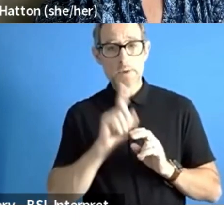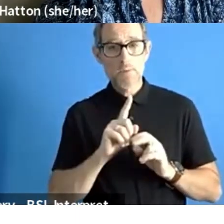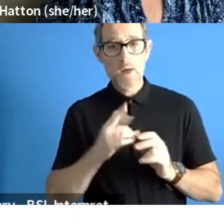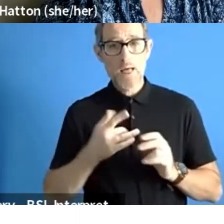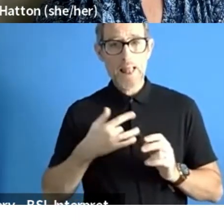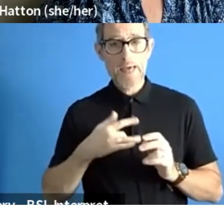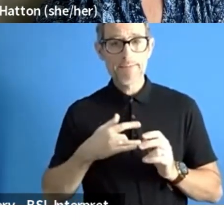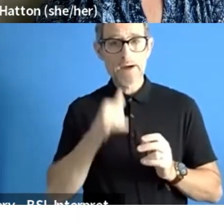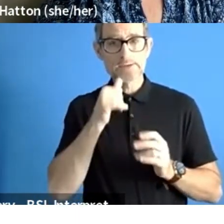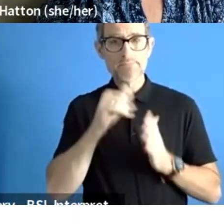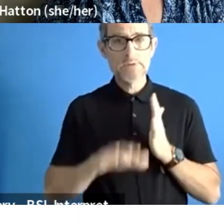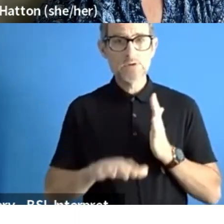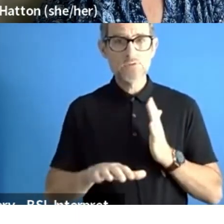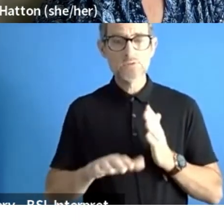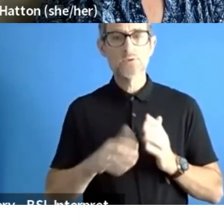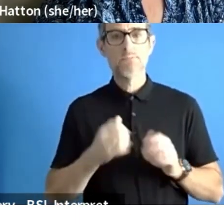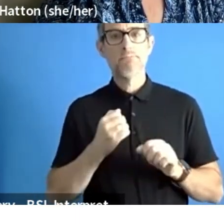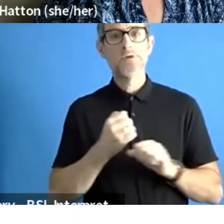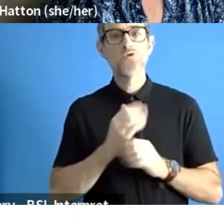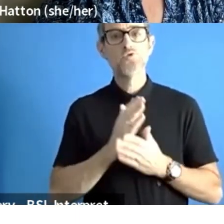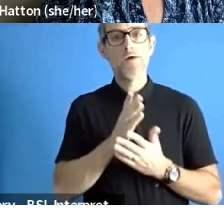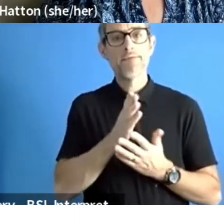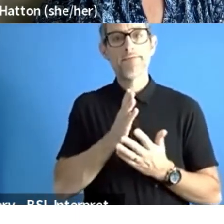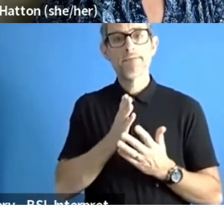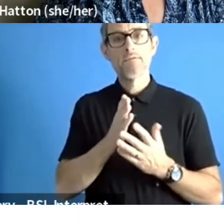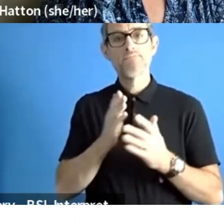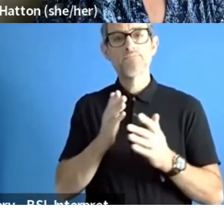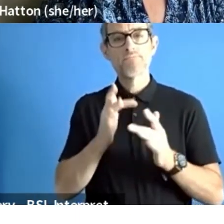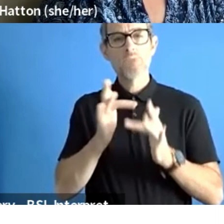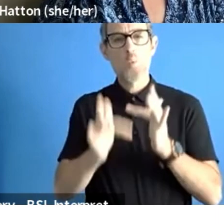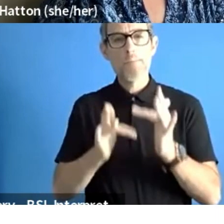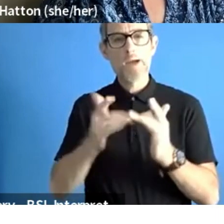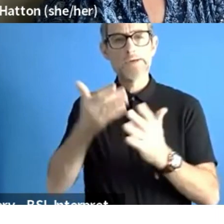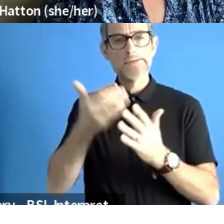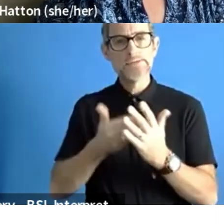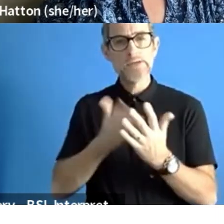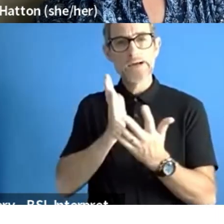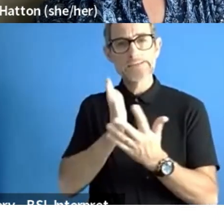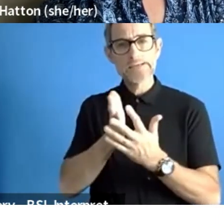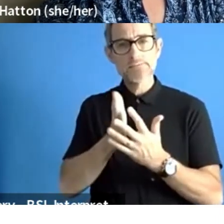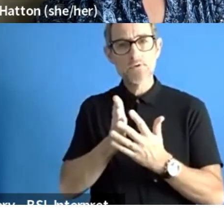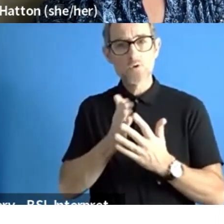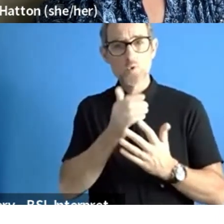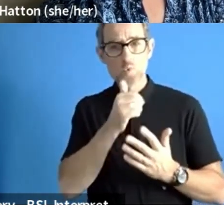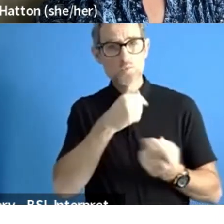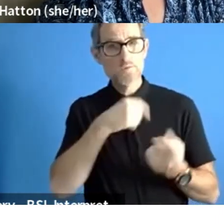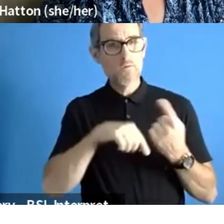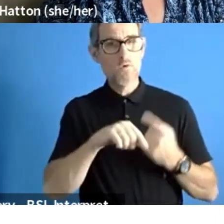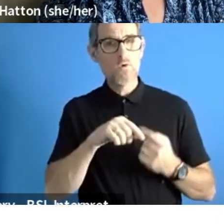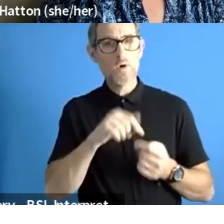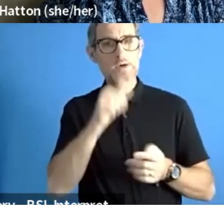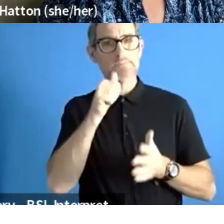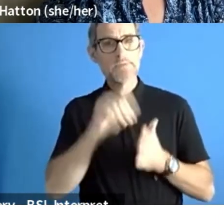those determinations of how accessible sites are.